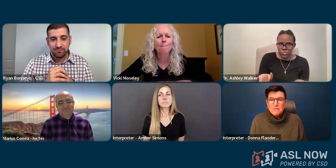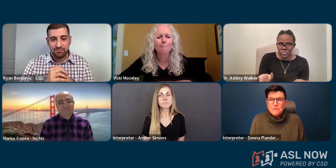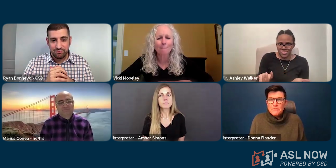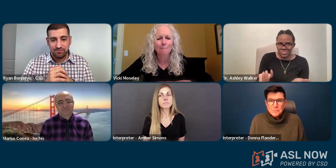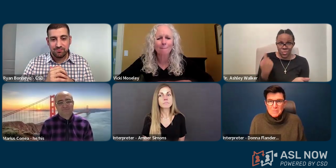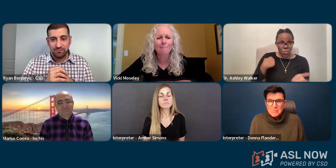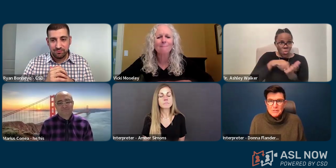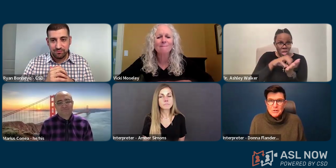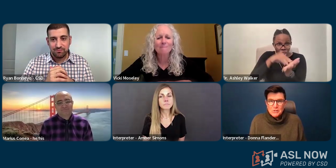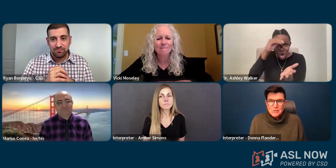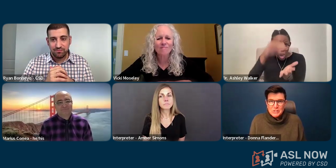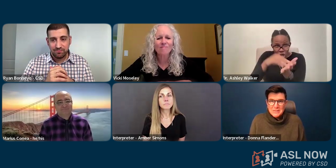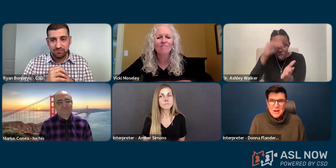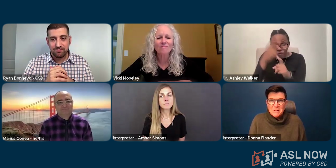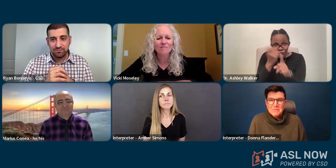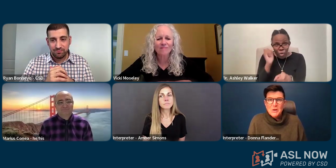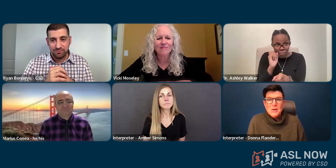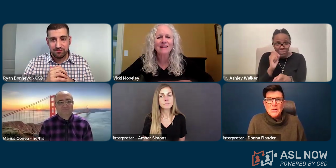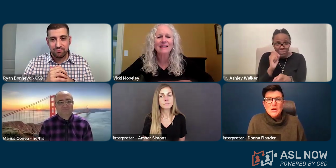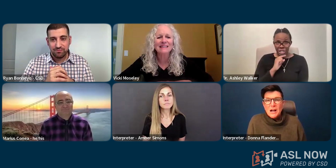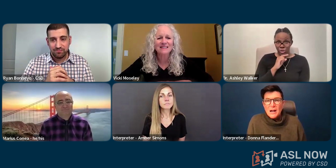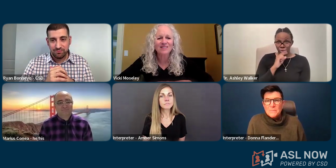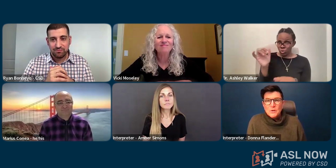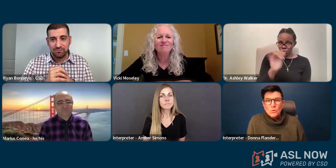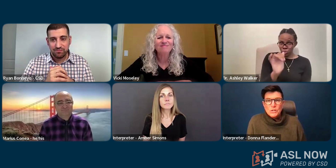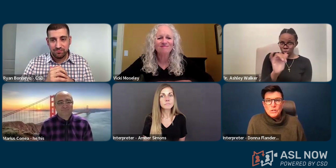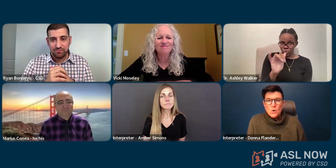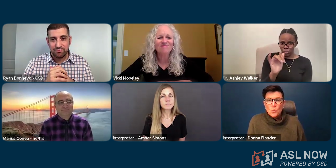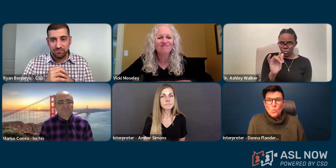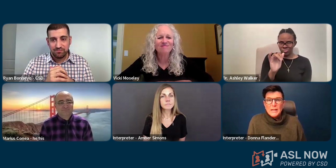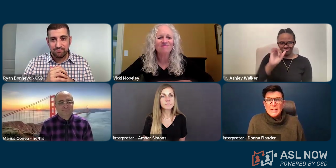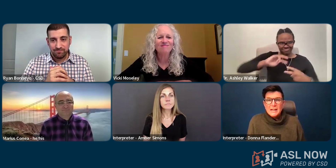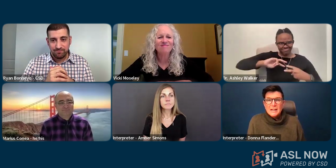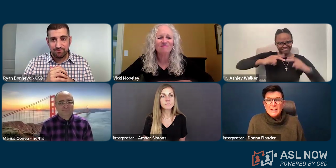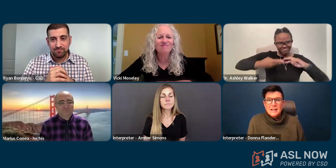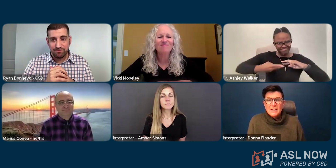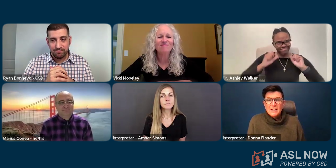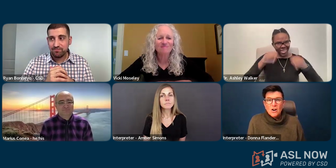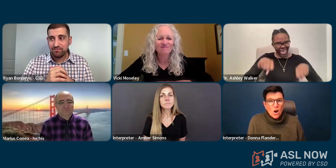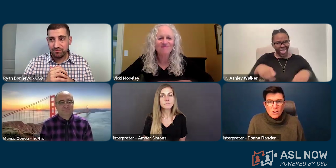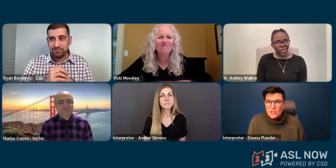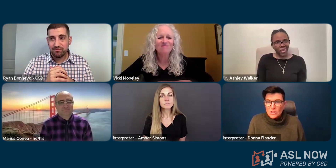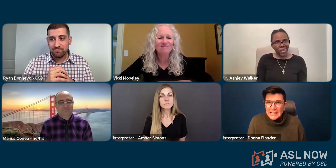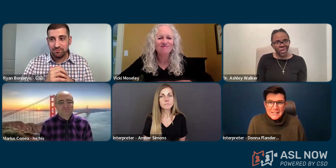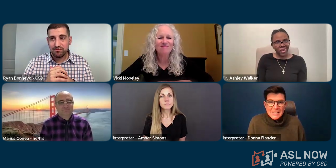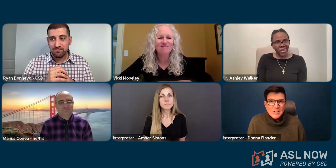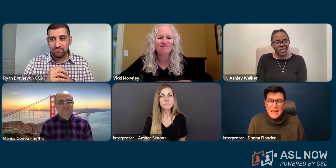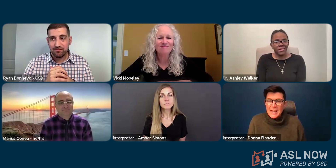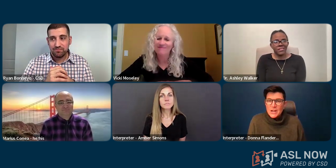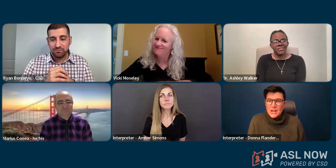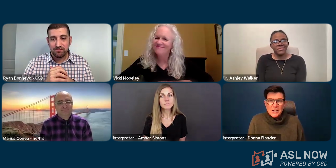You can't fix problem if you don't understand the problem. So, you know, we are all learning. It's okay.